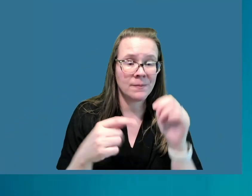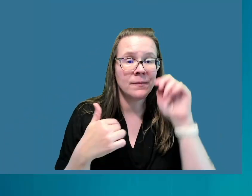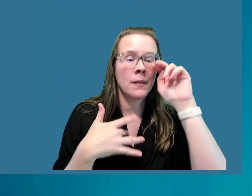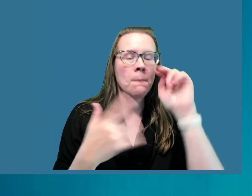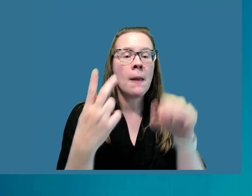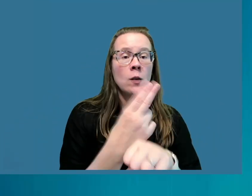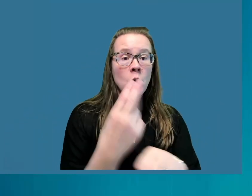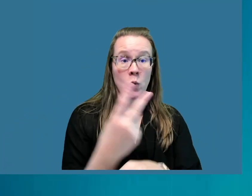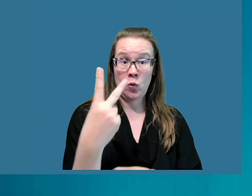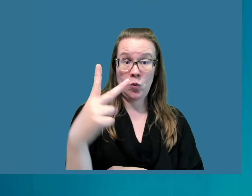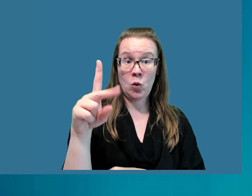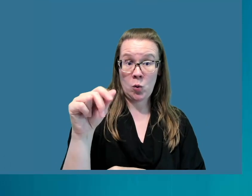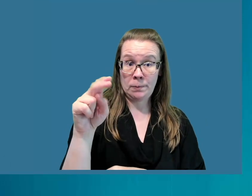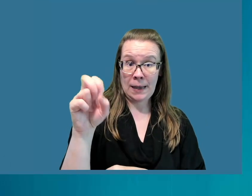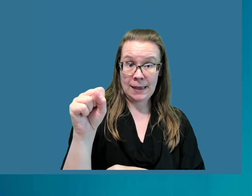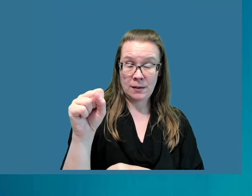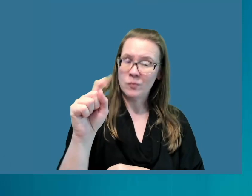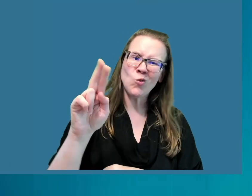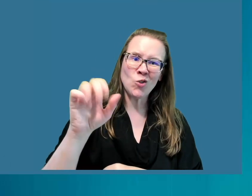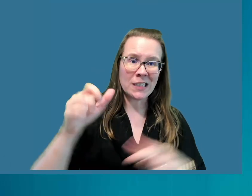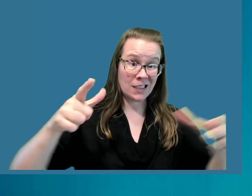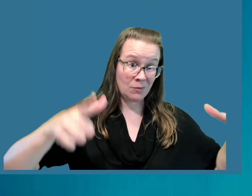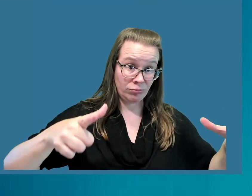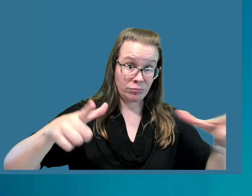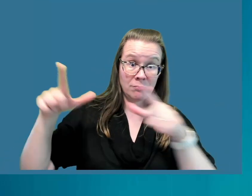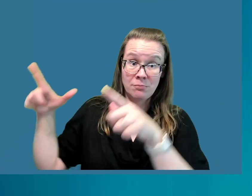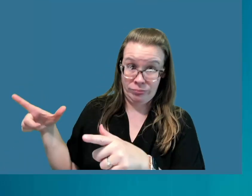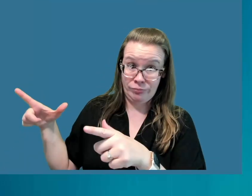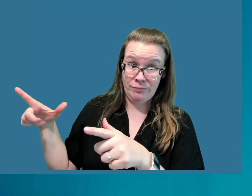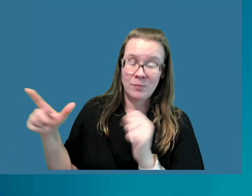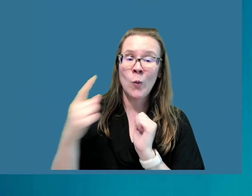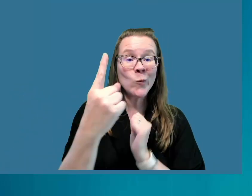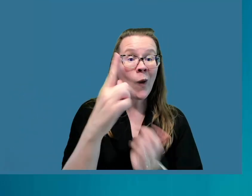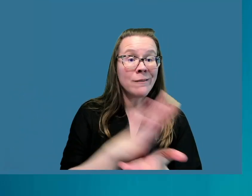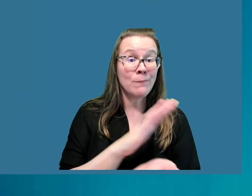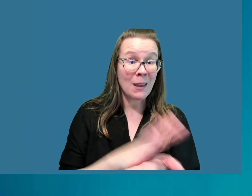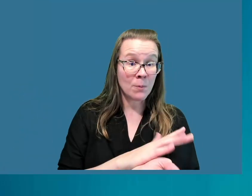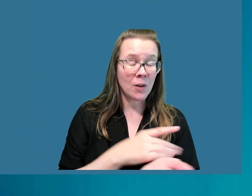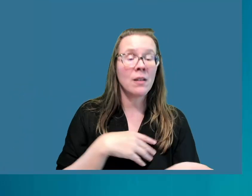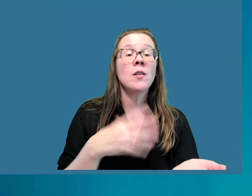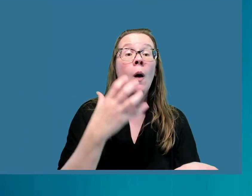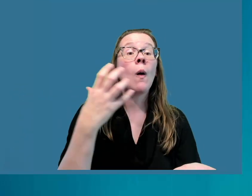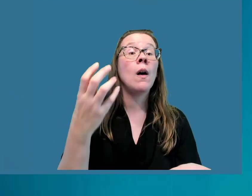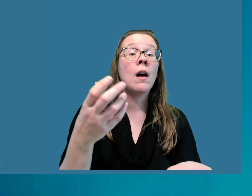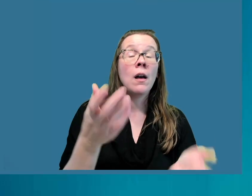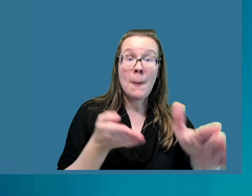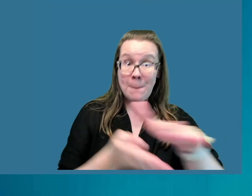batches. I tend to use--I get--I have two big baking pans, um, and so... and, I just use one